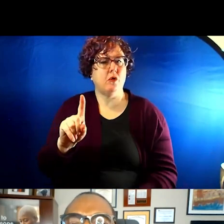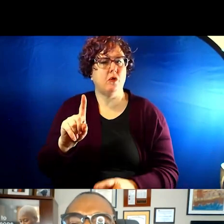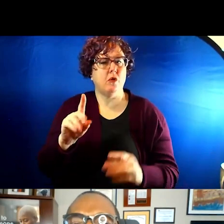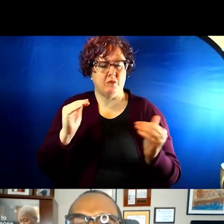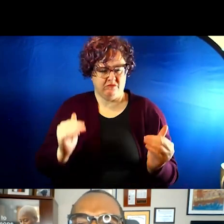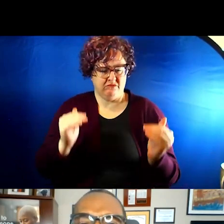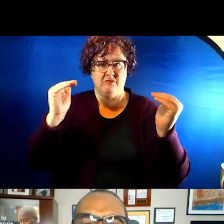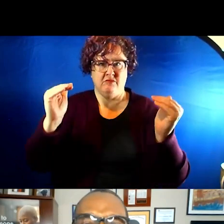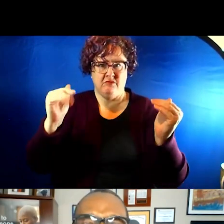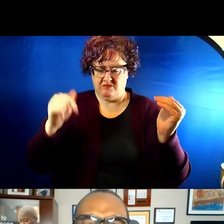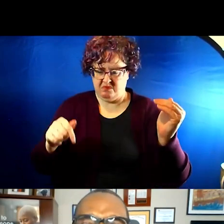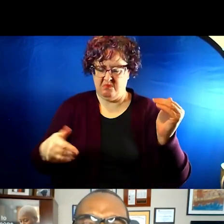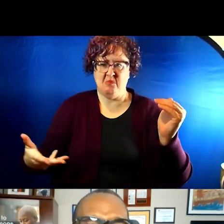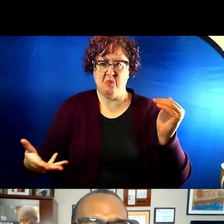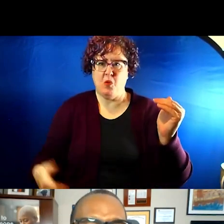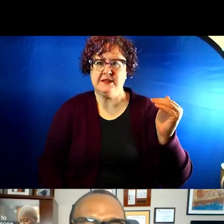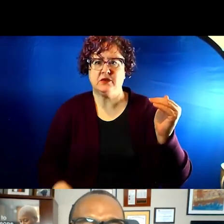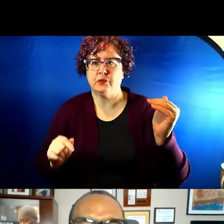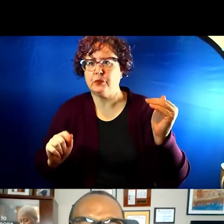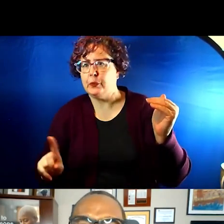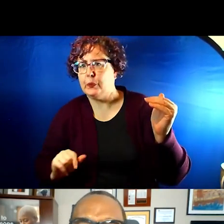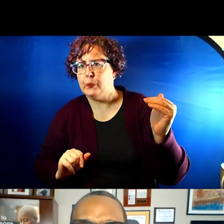ALL COMMUNITIES IN THE CONVERSATION.